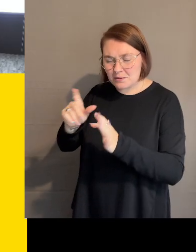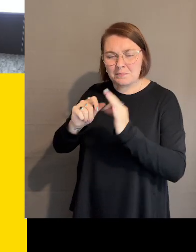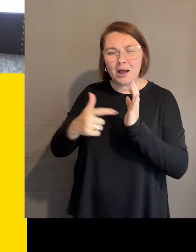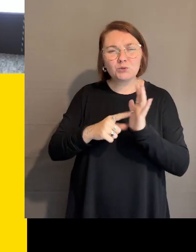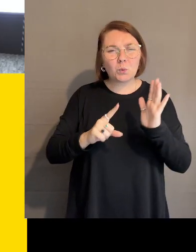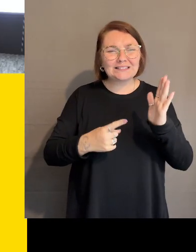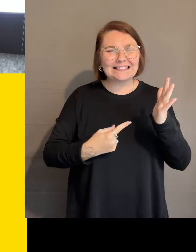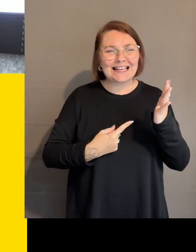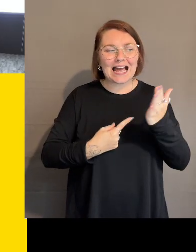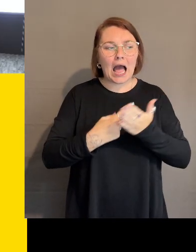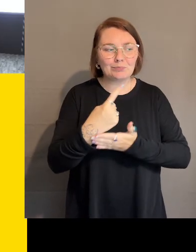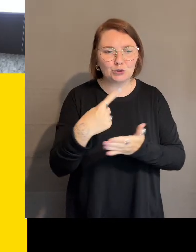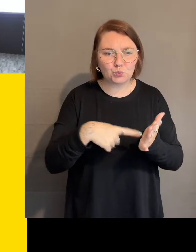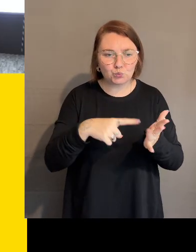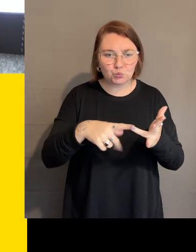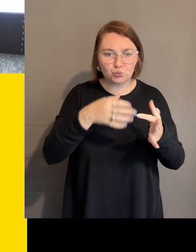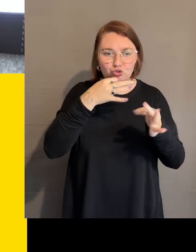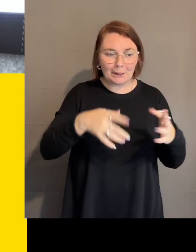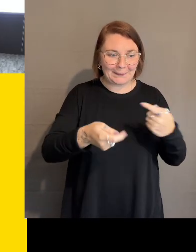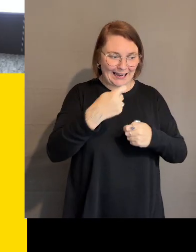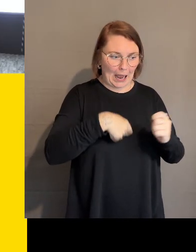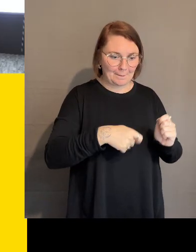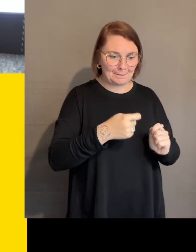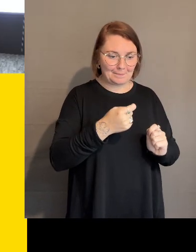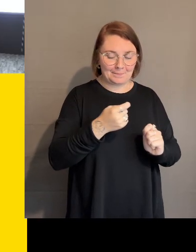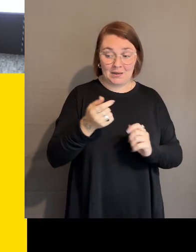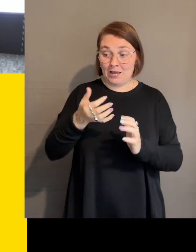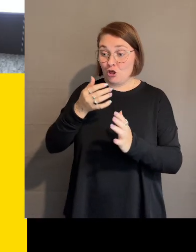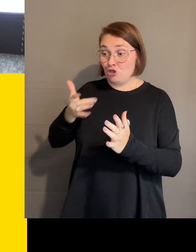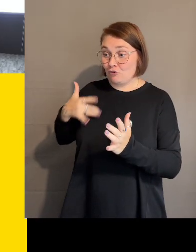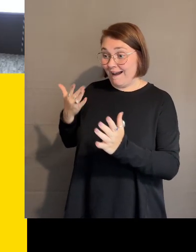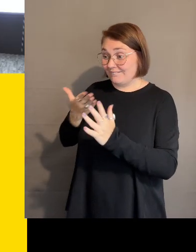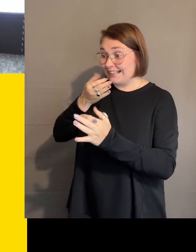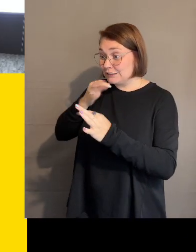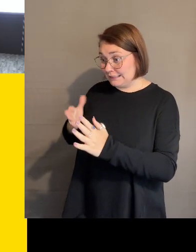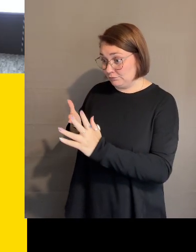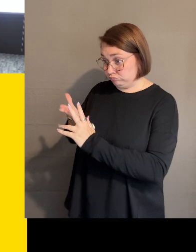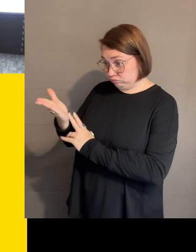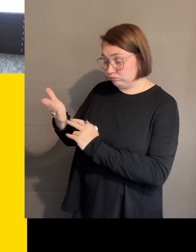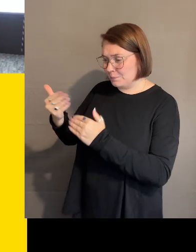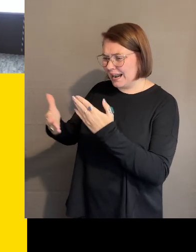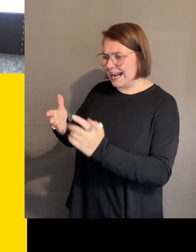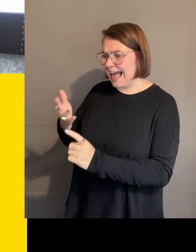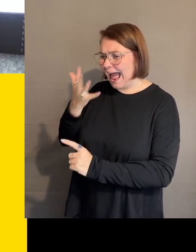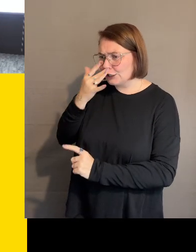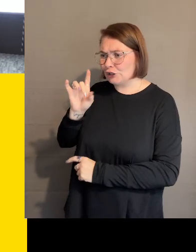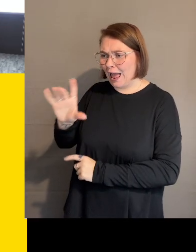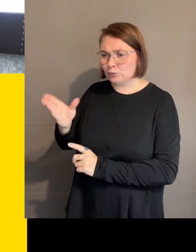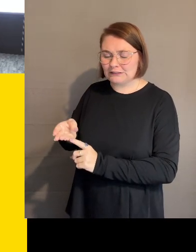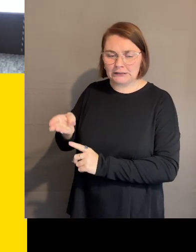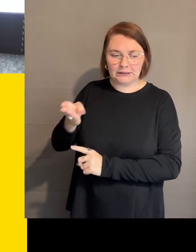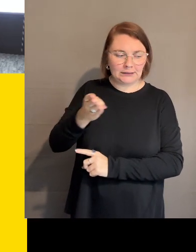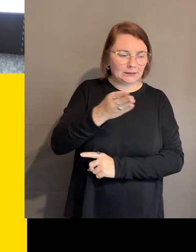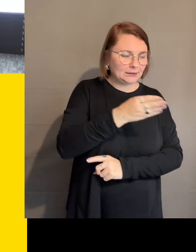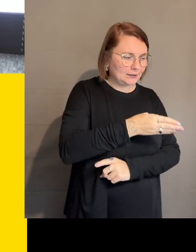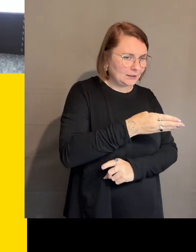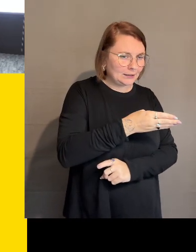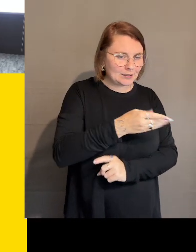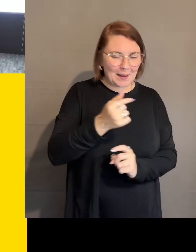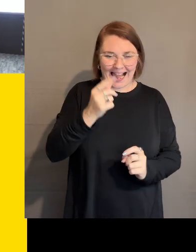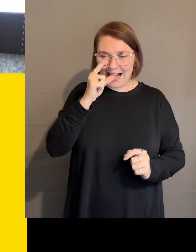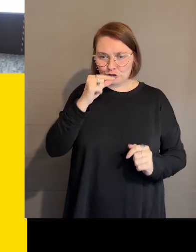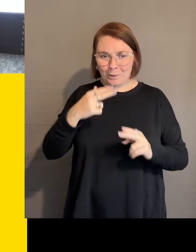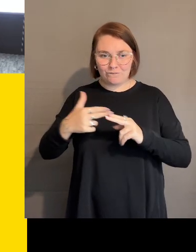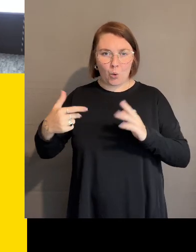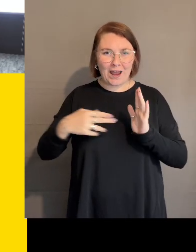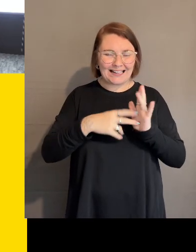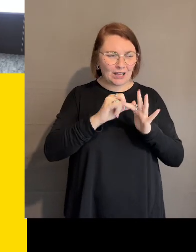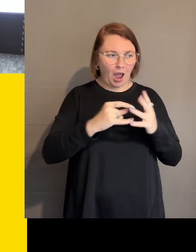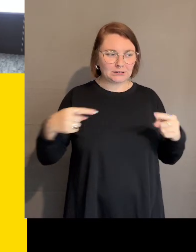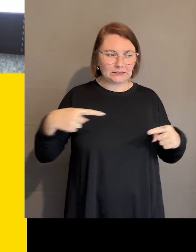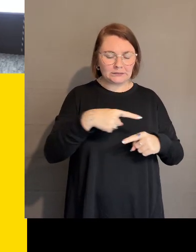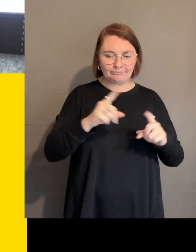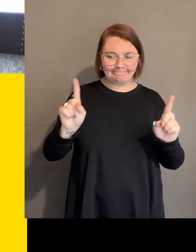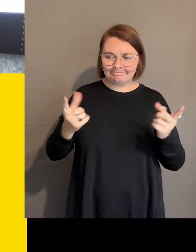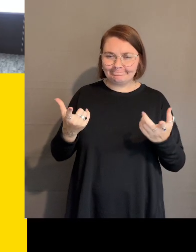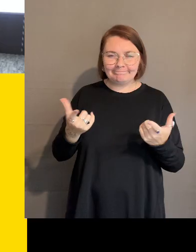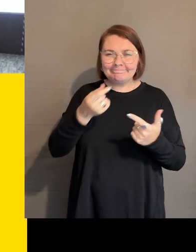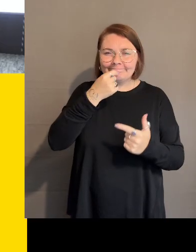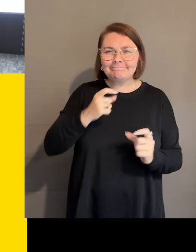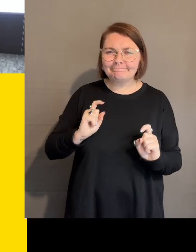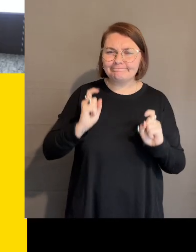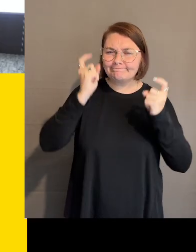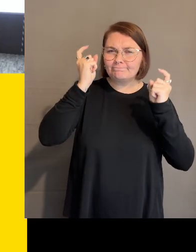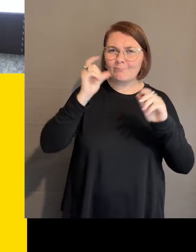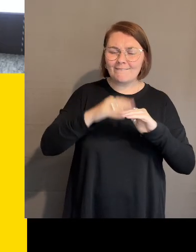But what happens to kids when they age out of Thriving Kids? So they… what are the eligibility criteria for the scheme going to look like? And there's quite a few concerns that,